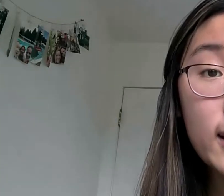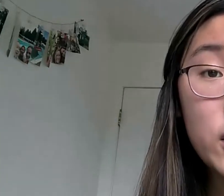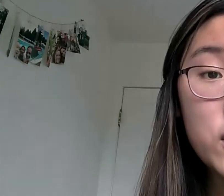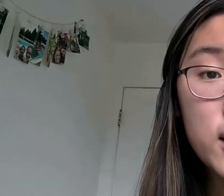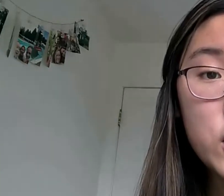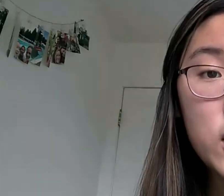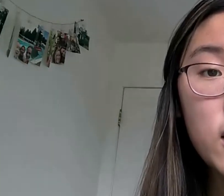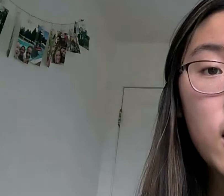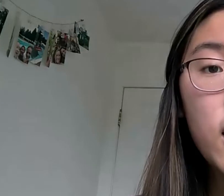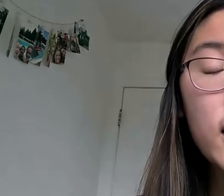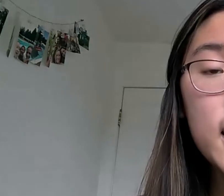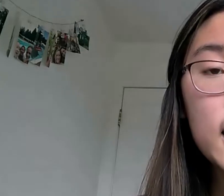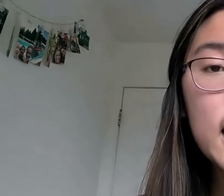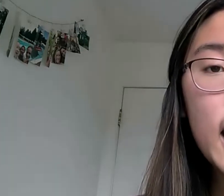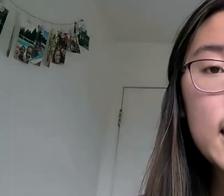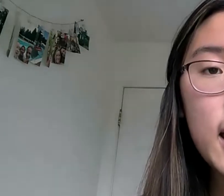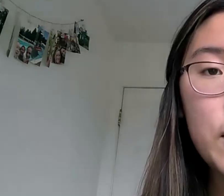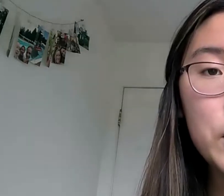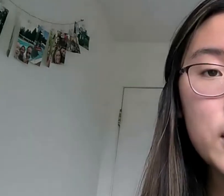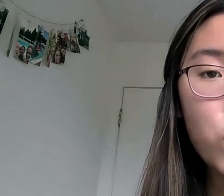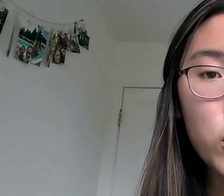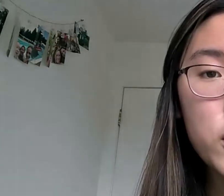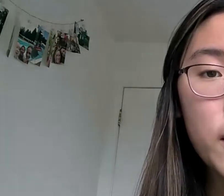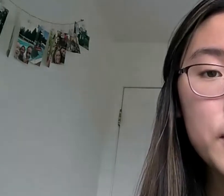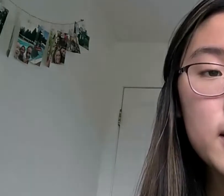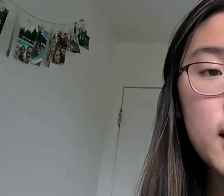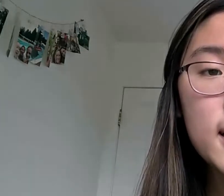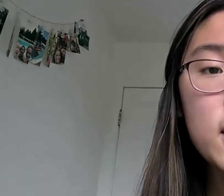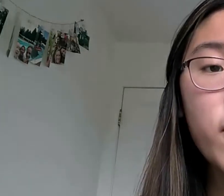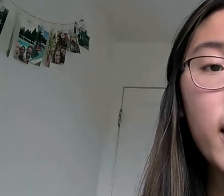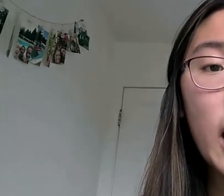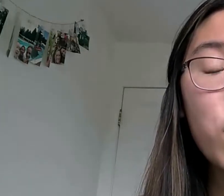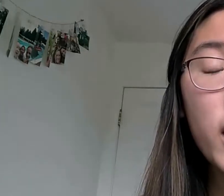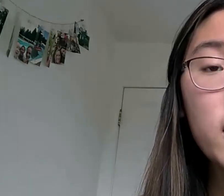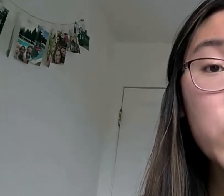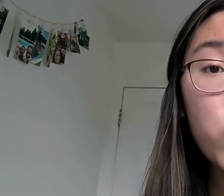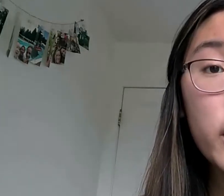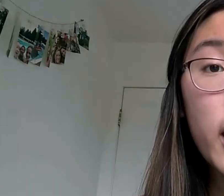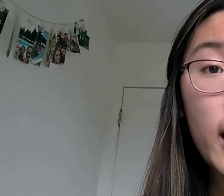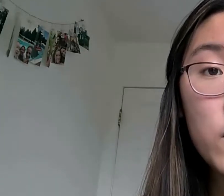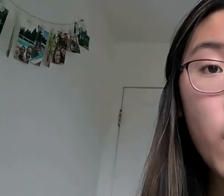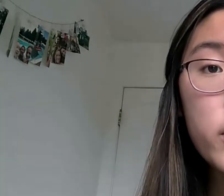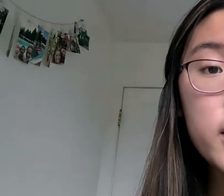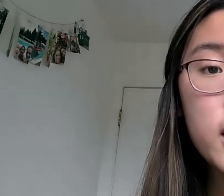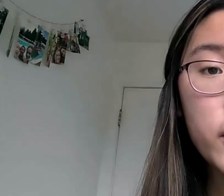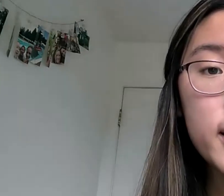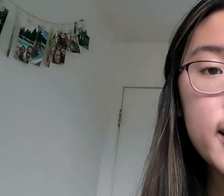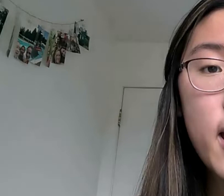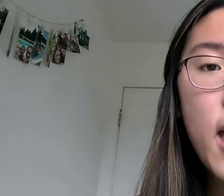legislation conducting anti-ableism workshops testifying at regulatory and policy hearings